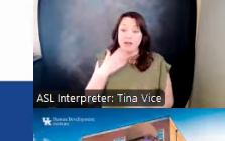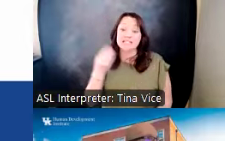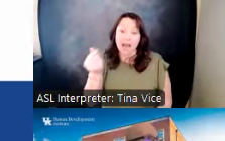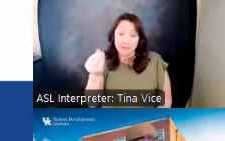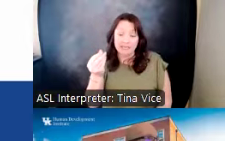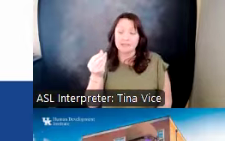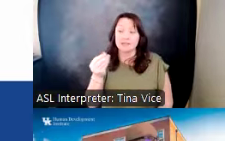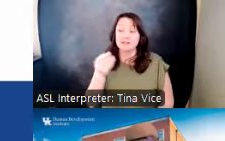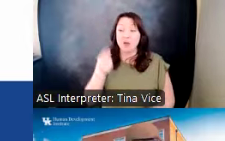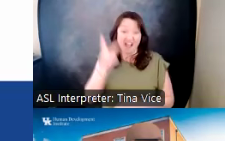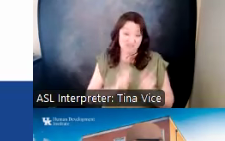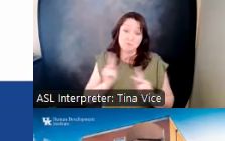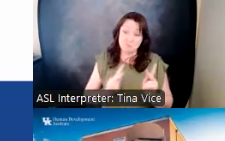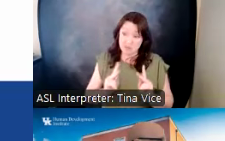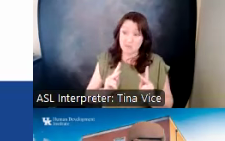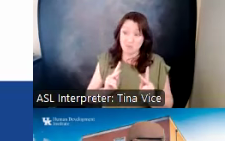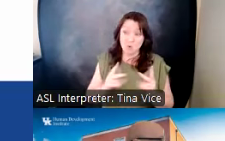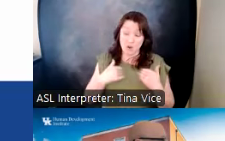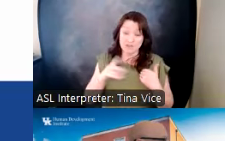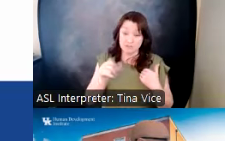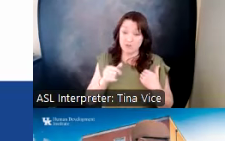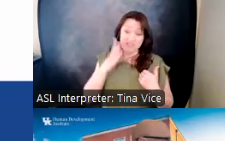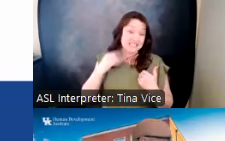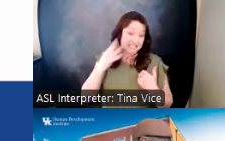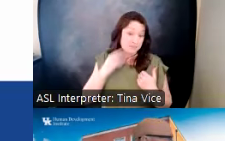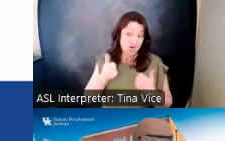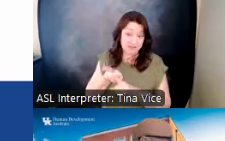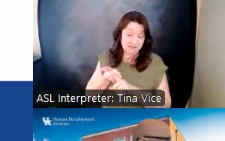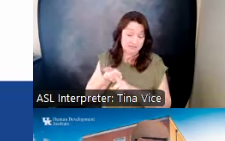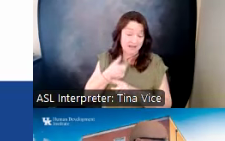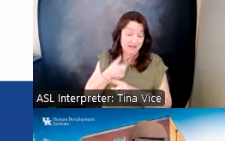disabilities have experienced depression.